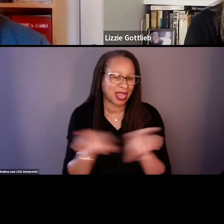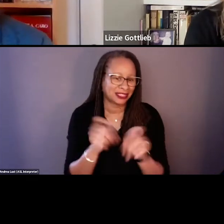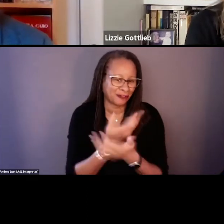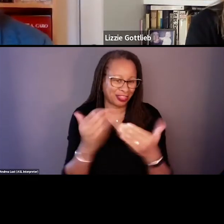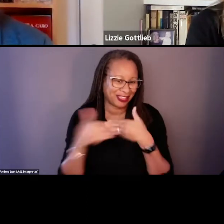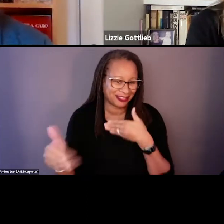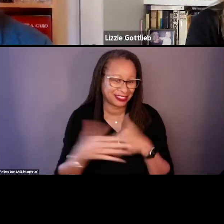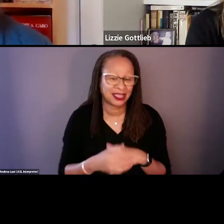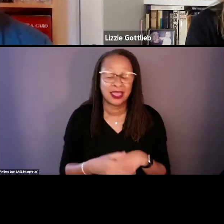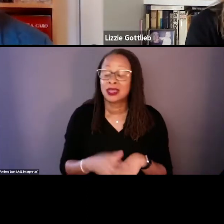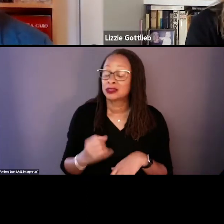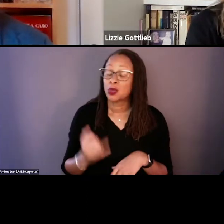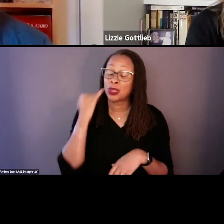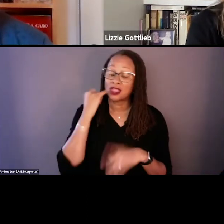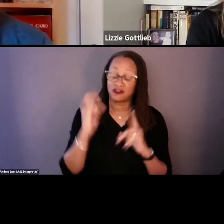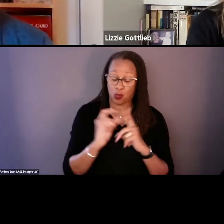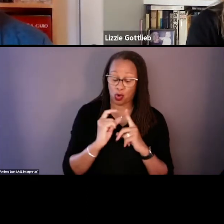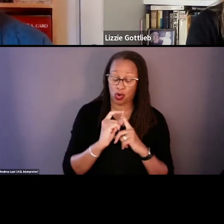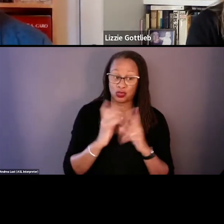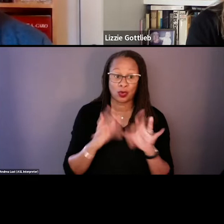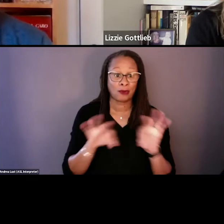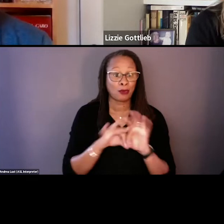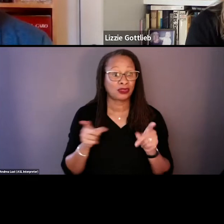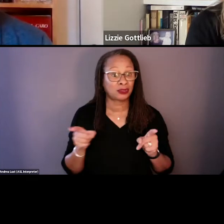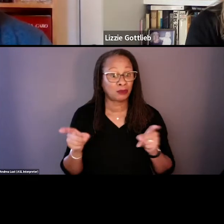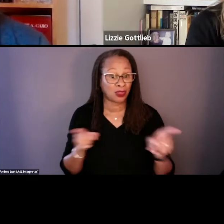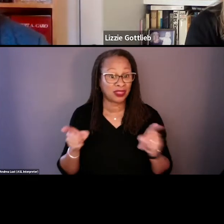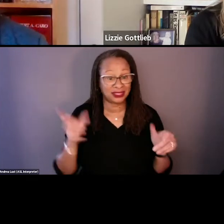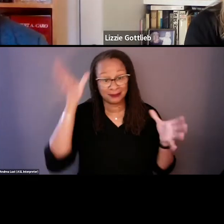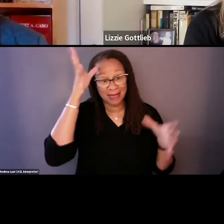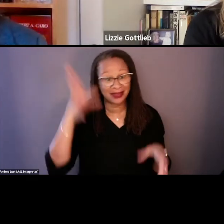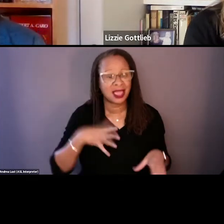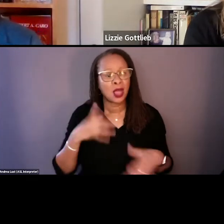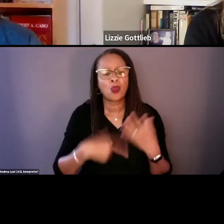So, if words mattered to both of these men, what mattered to you when it came to making this movie?